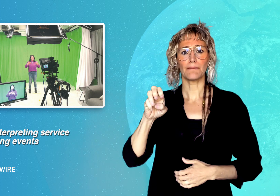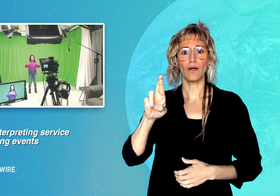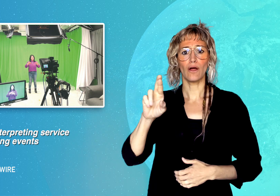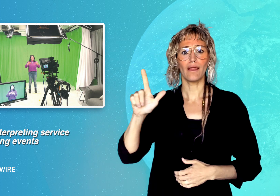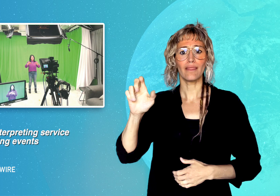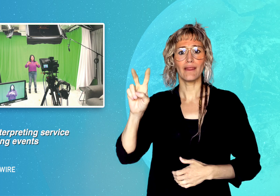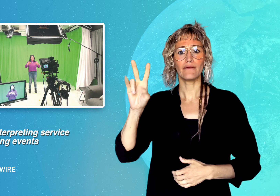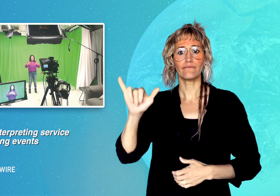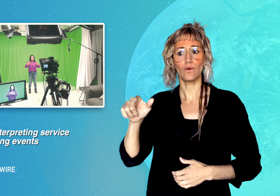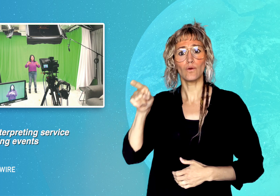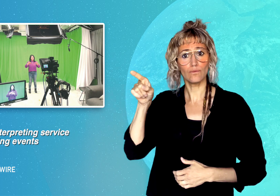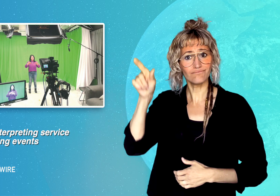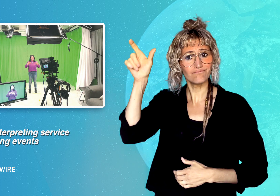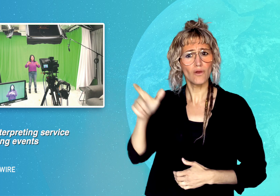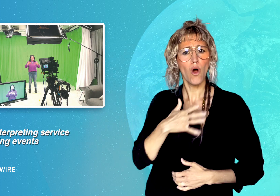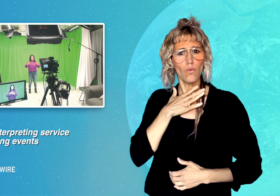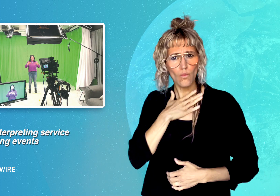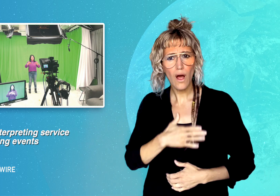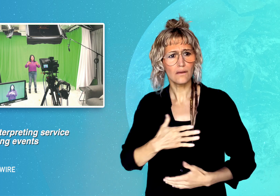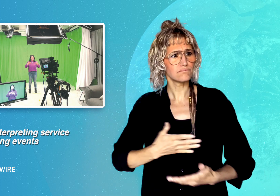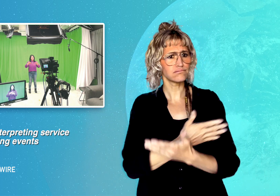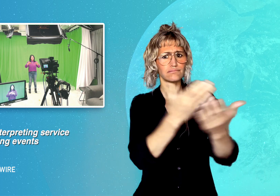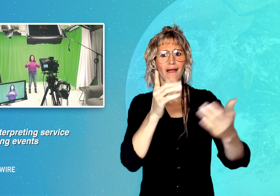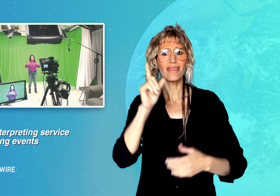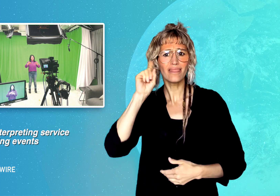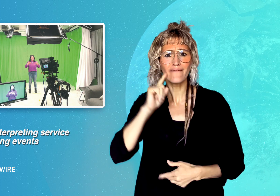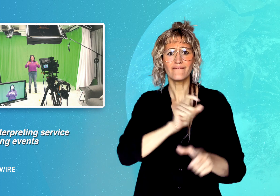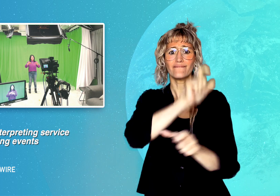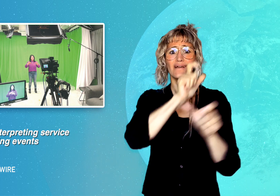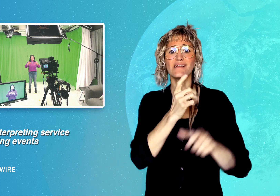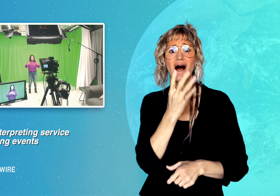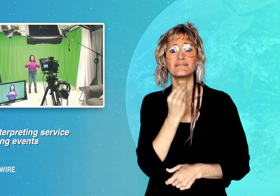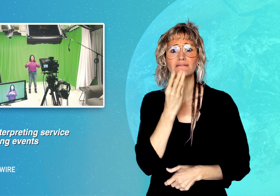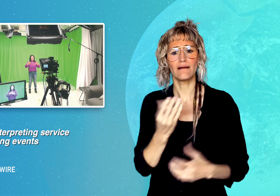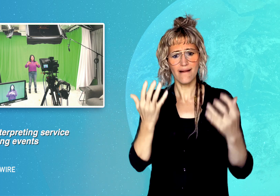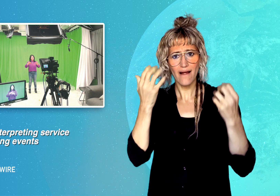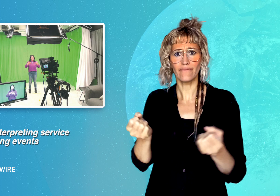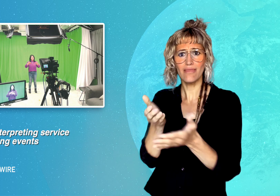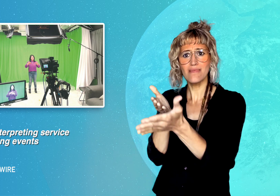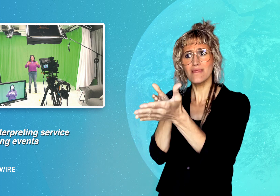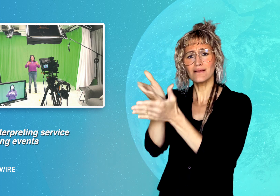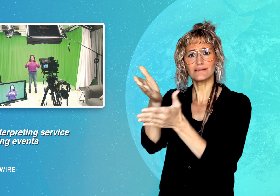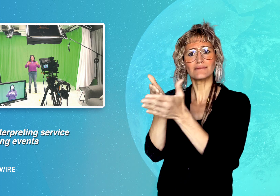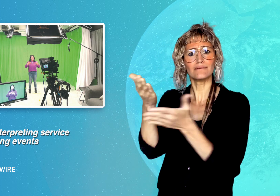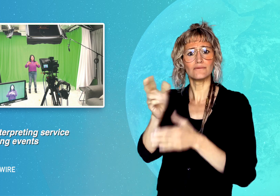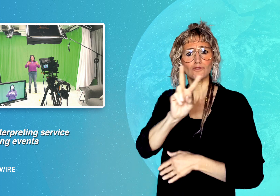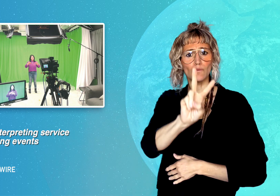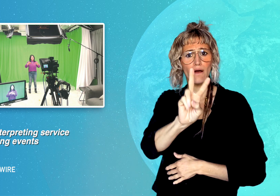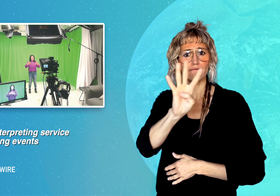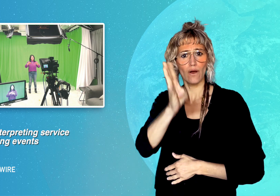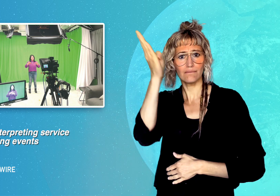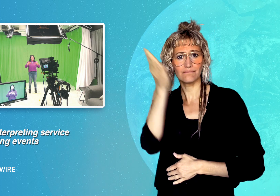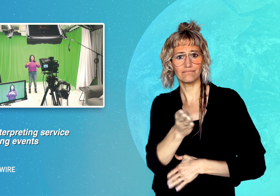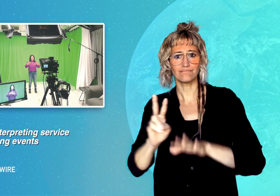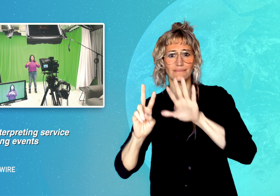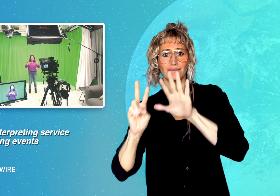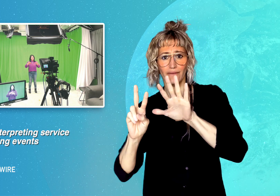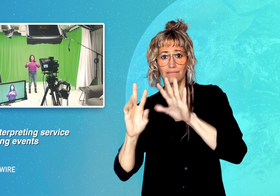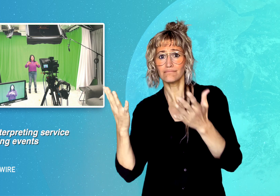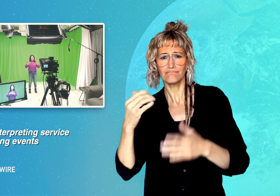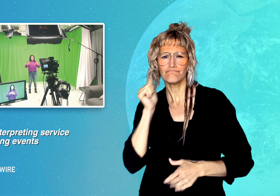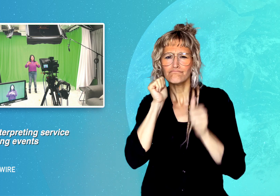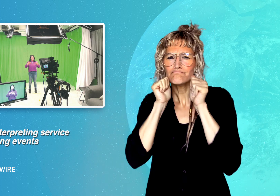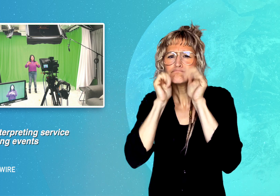wants Deaf Israelis to have access to 24/7 on-demand sign language